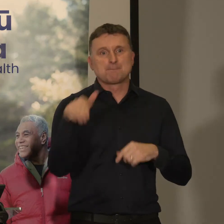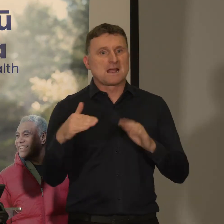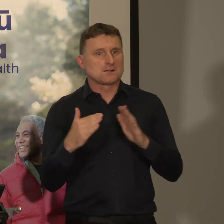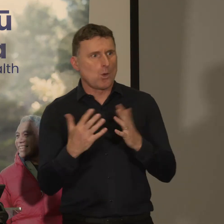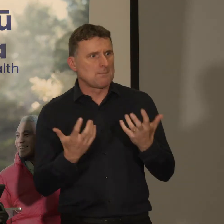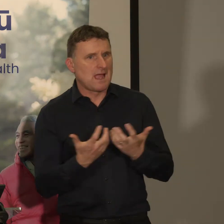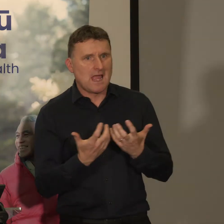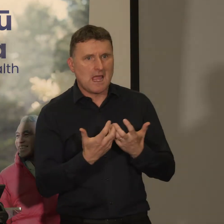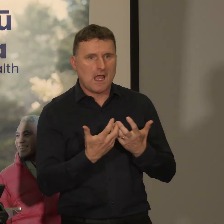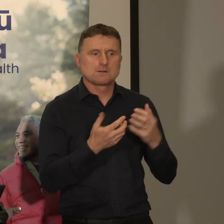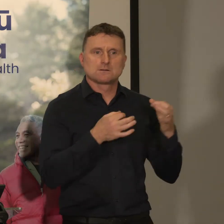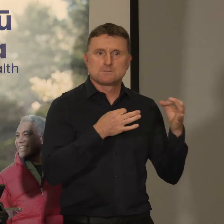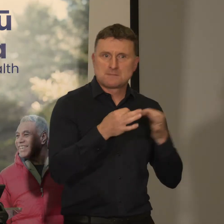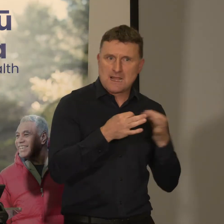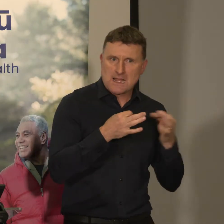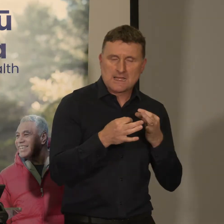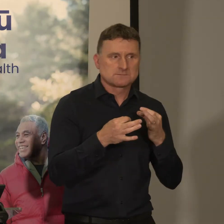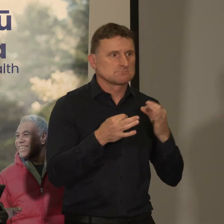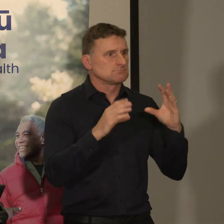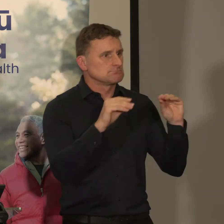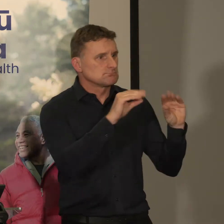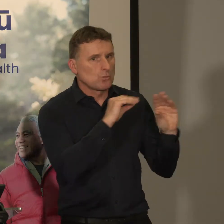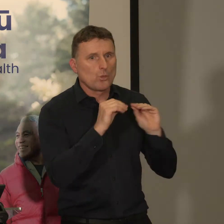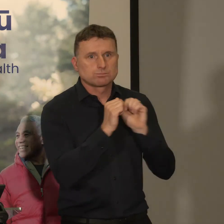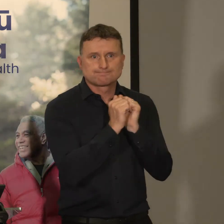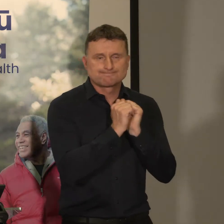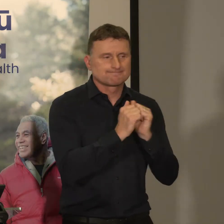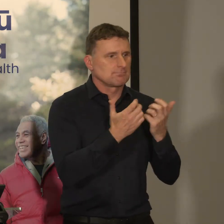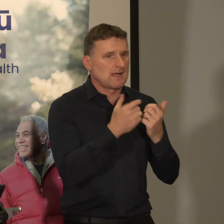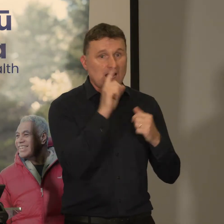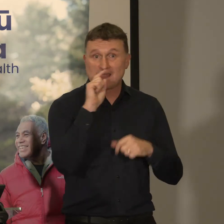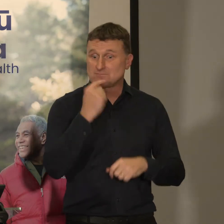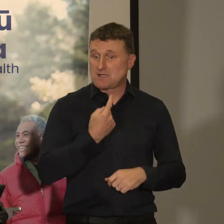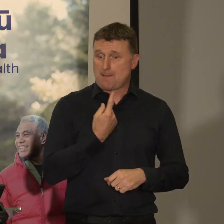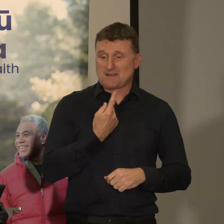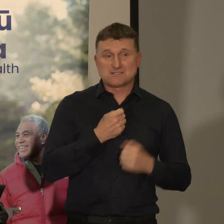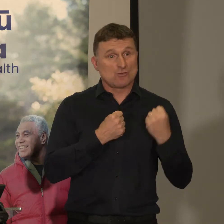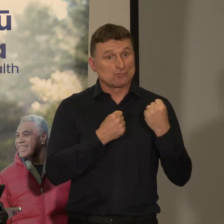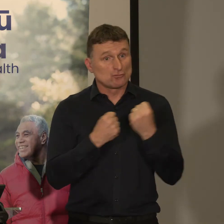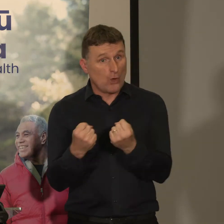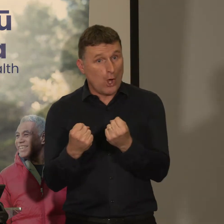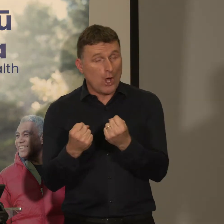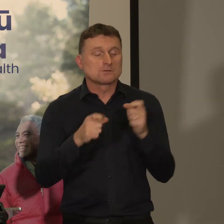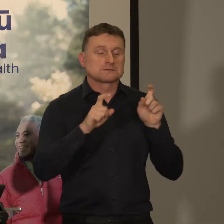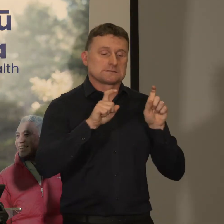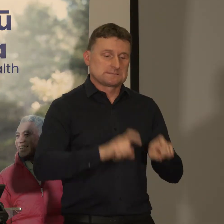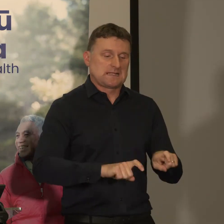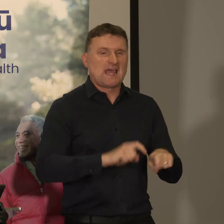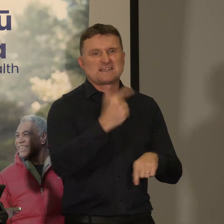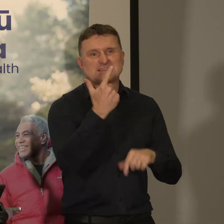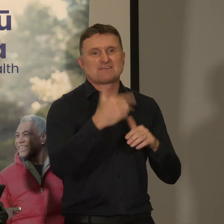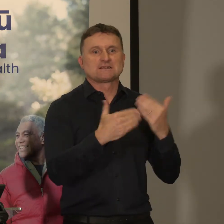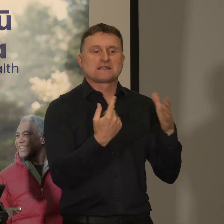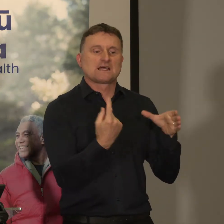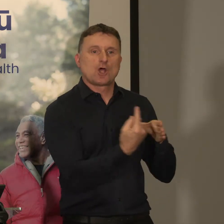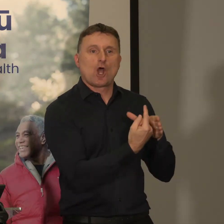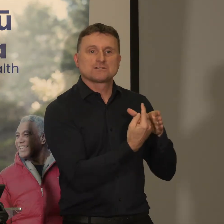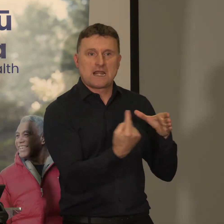companions, and if you cannot